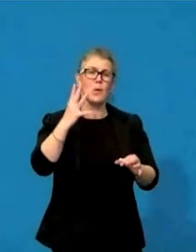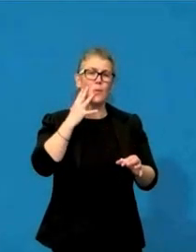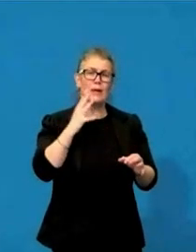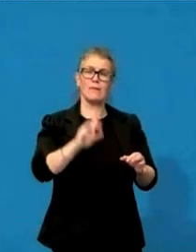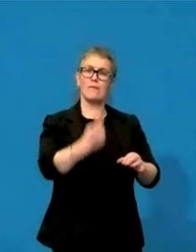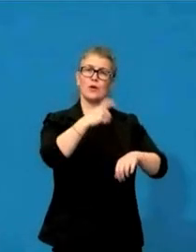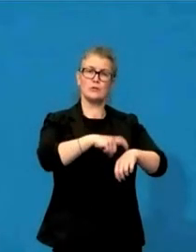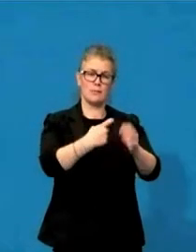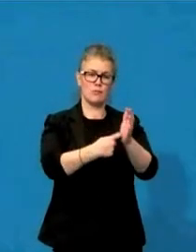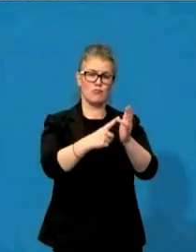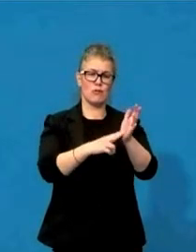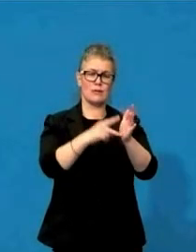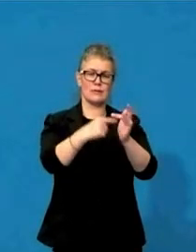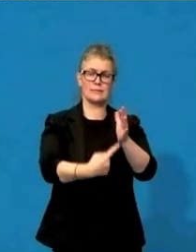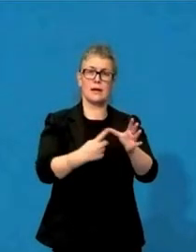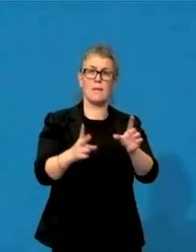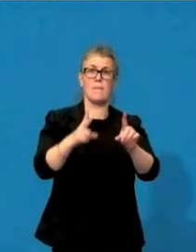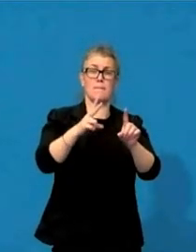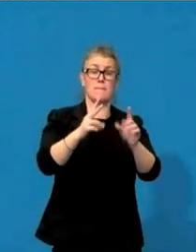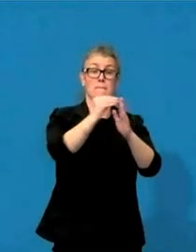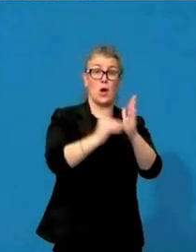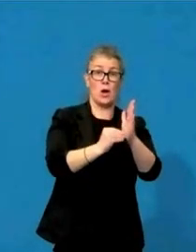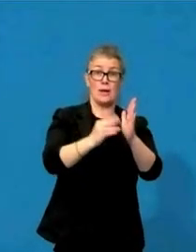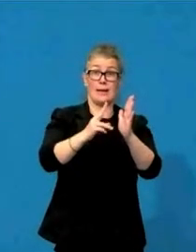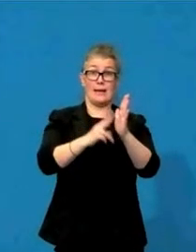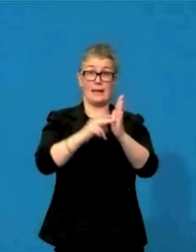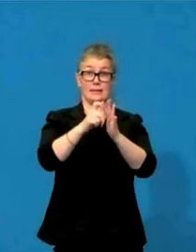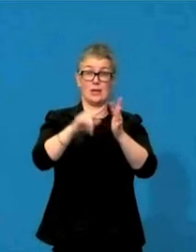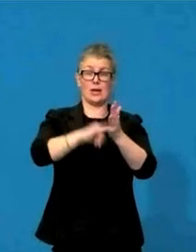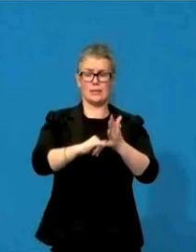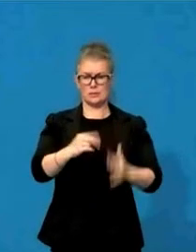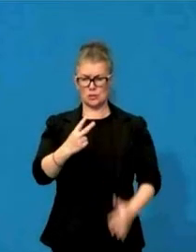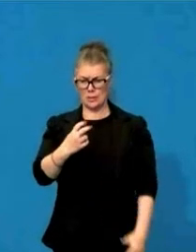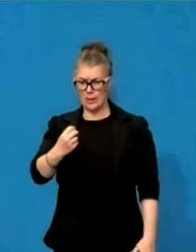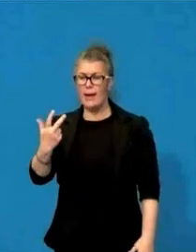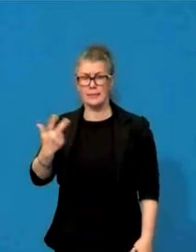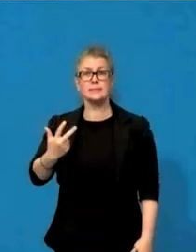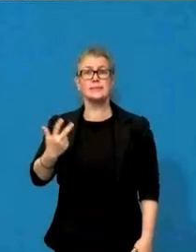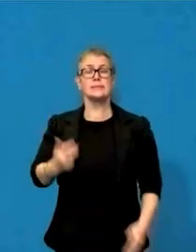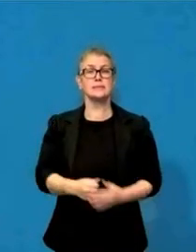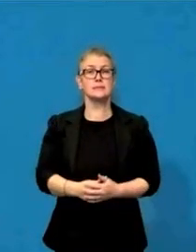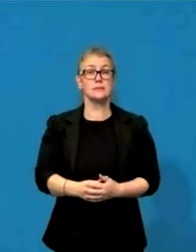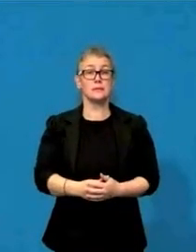And how did Ronita or both of you come to learn about the scheme?